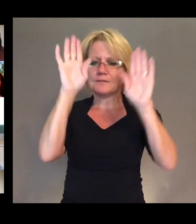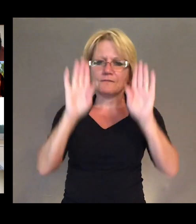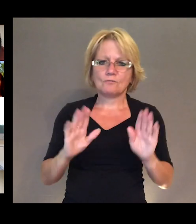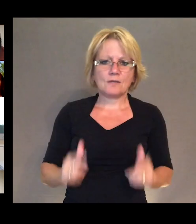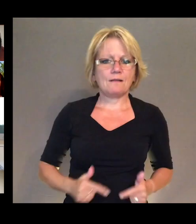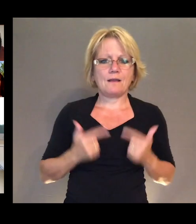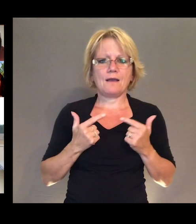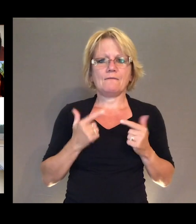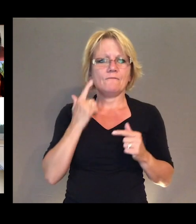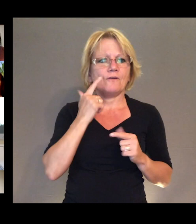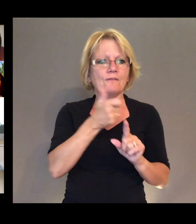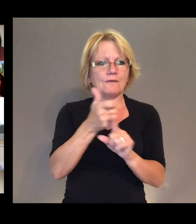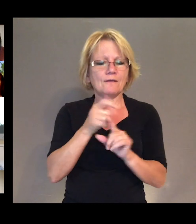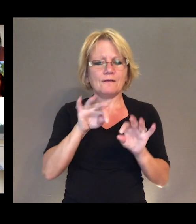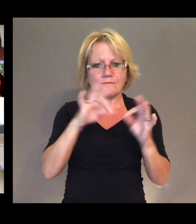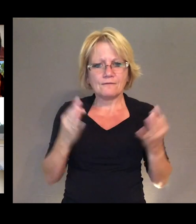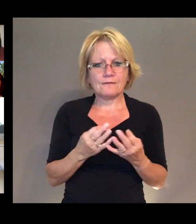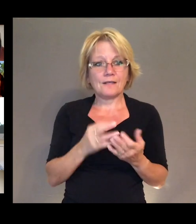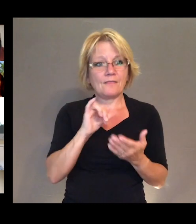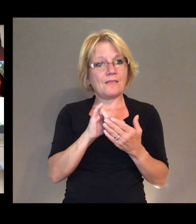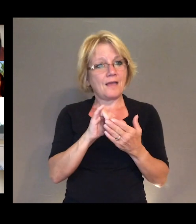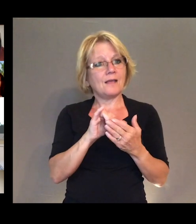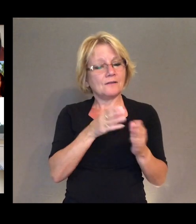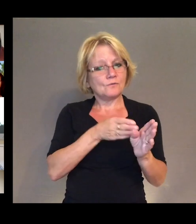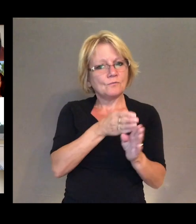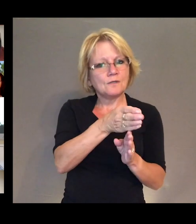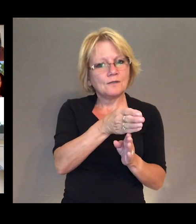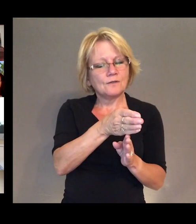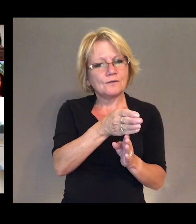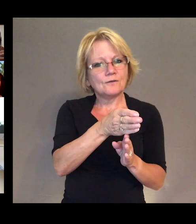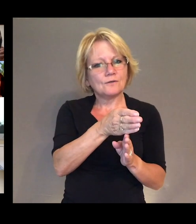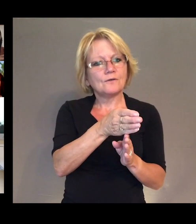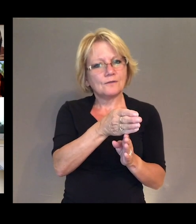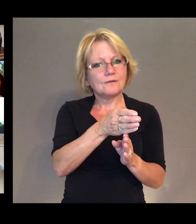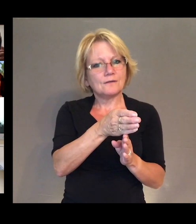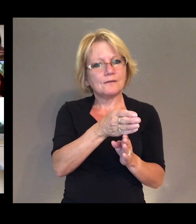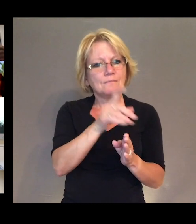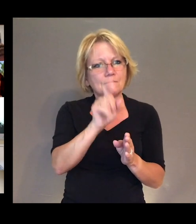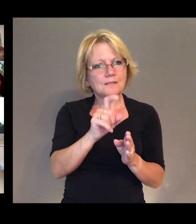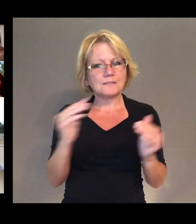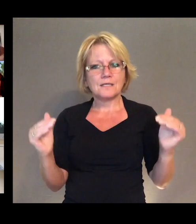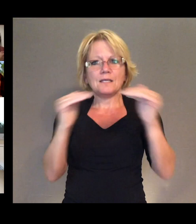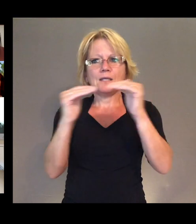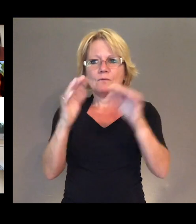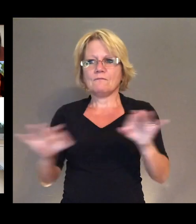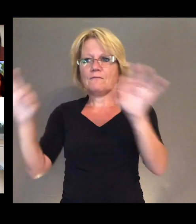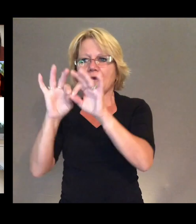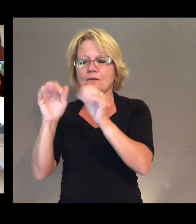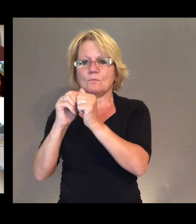and so that pathway is something that has to share equal value because it's an education in itself, right?